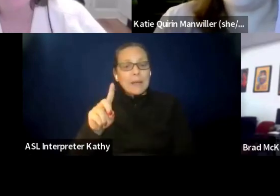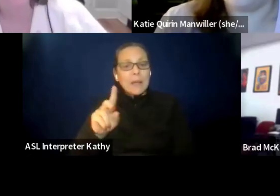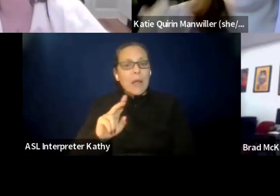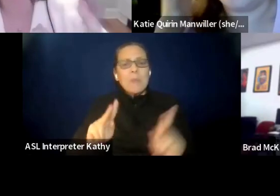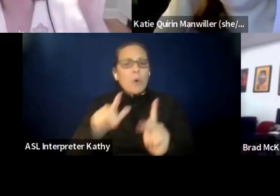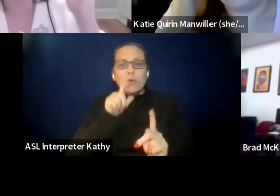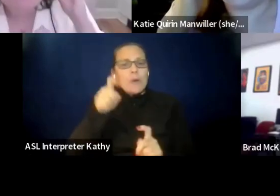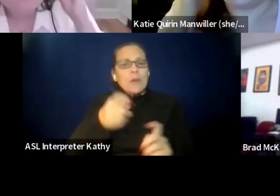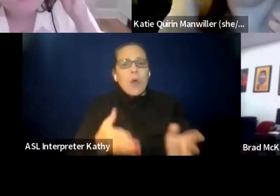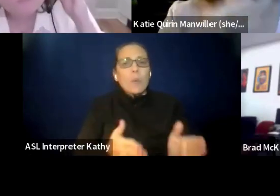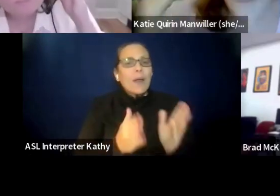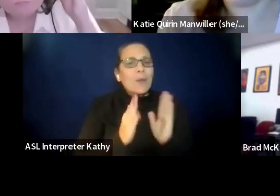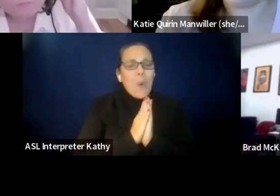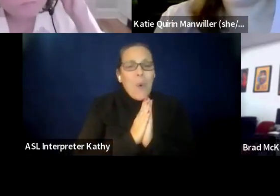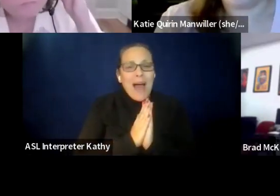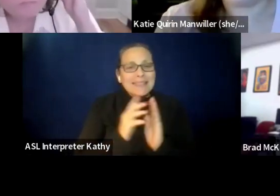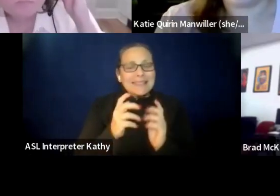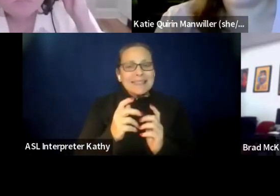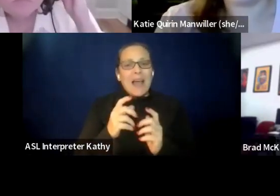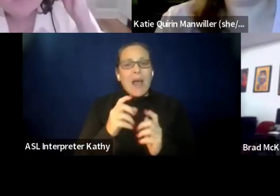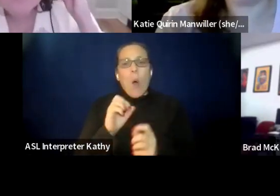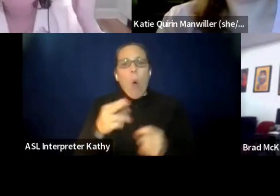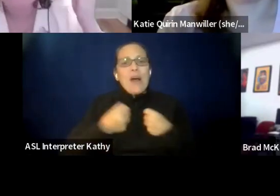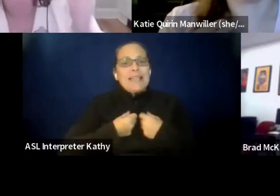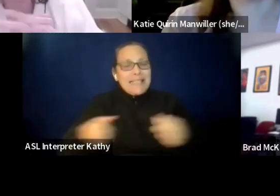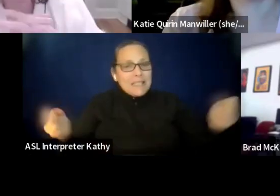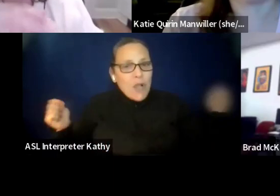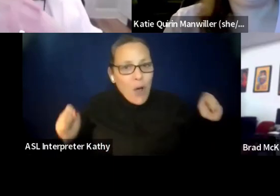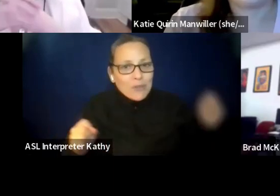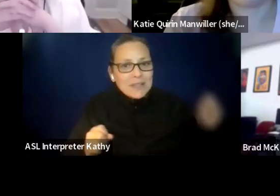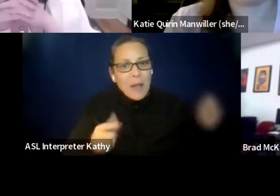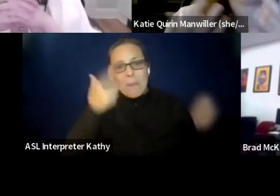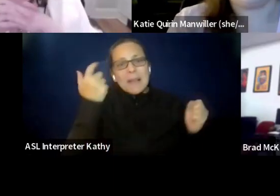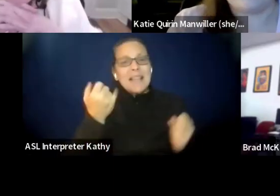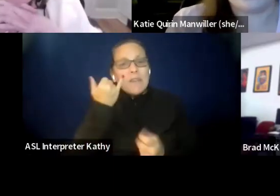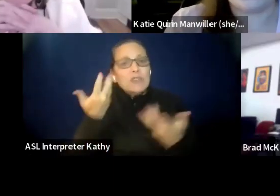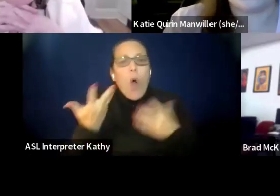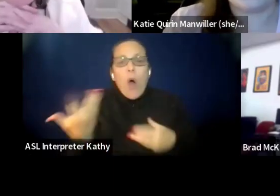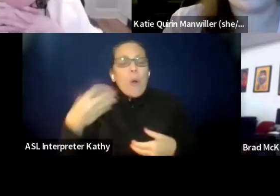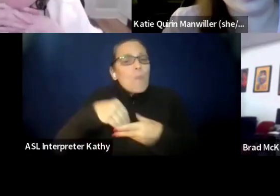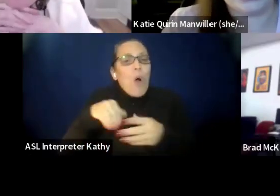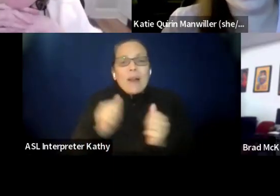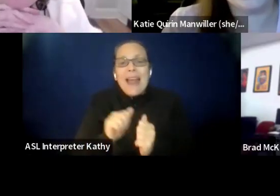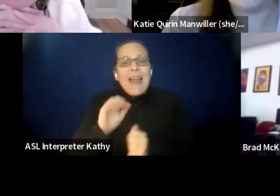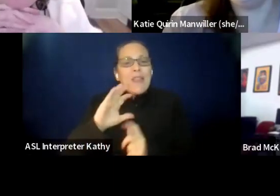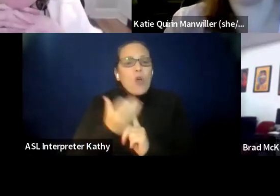candidate and has a policy that everyone